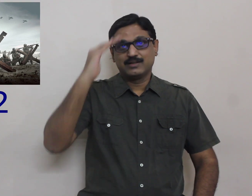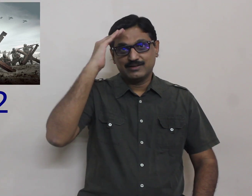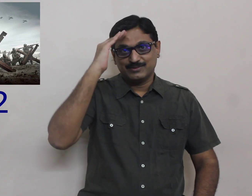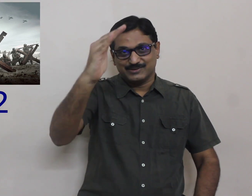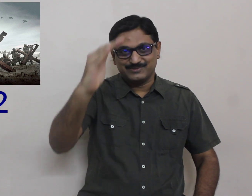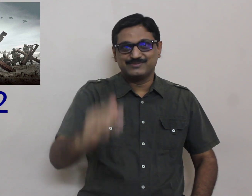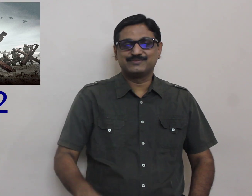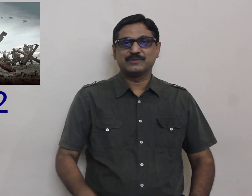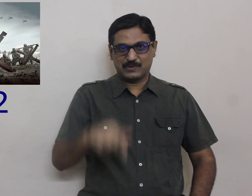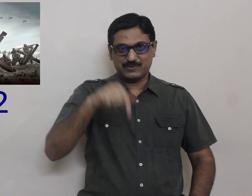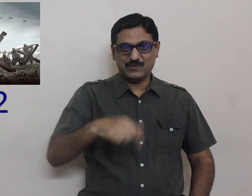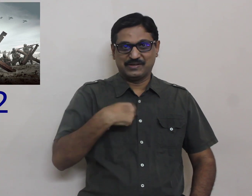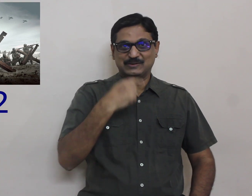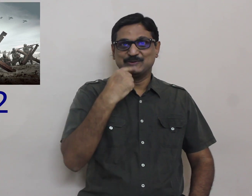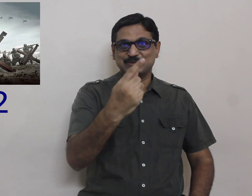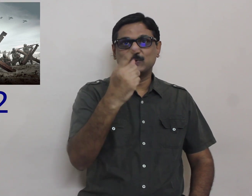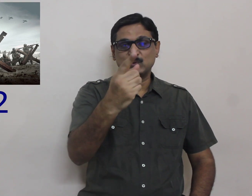Hello. Now,